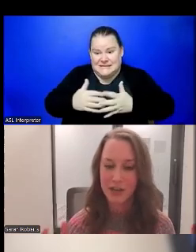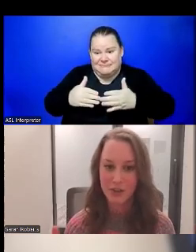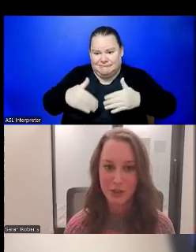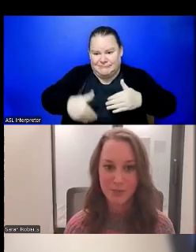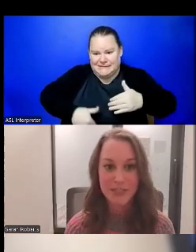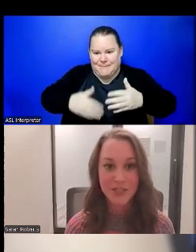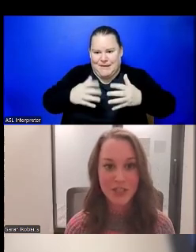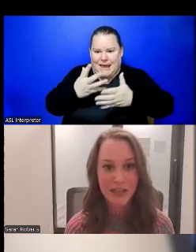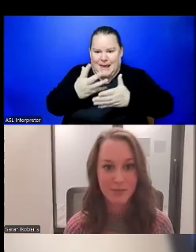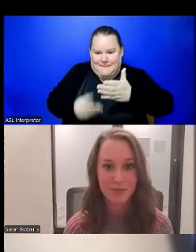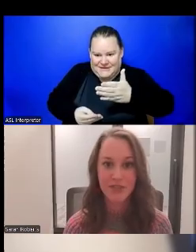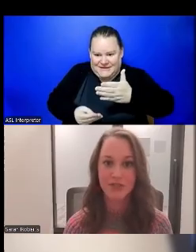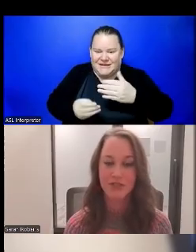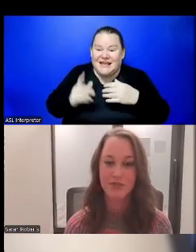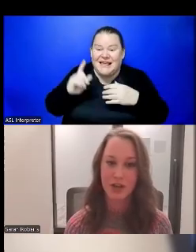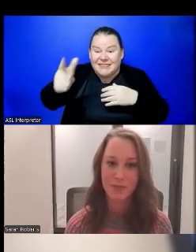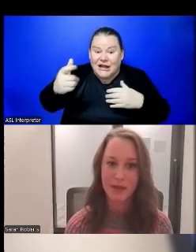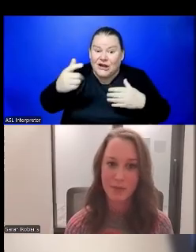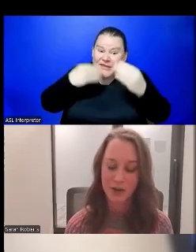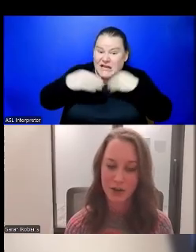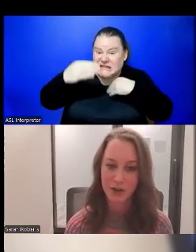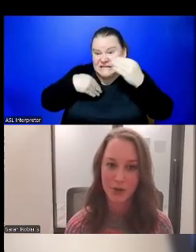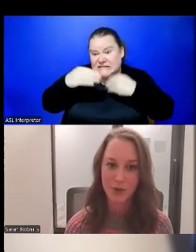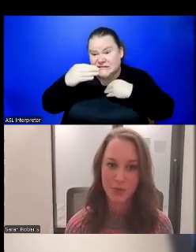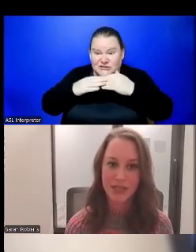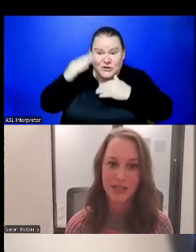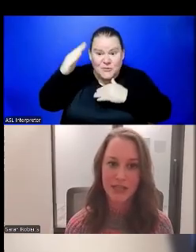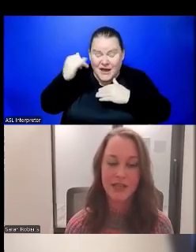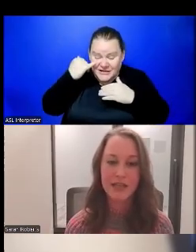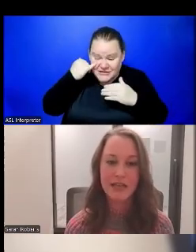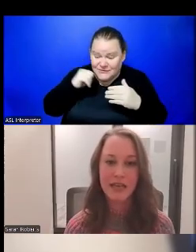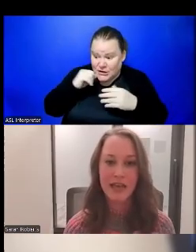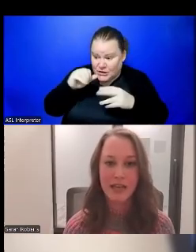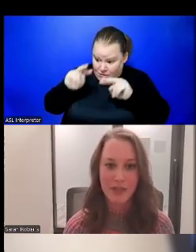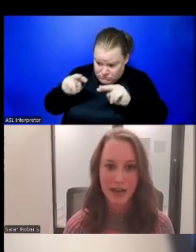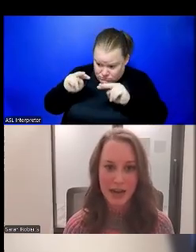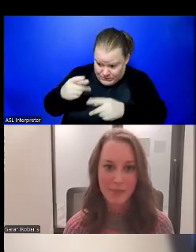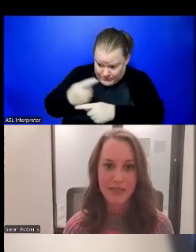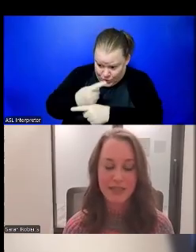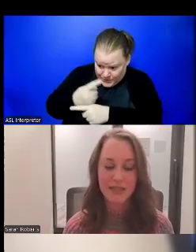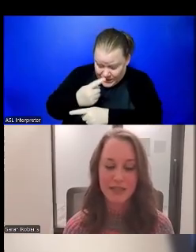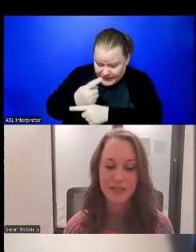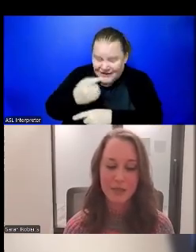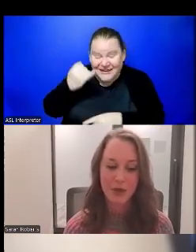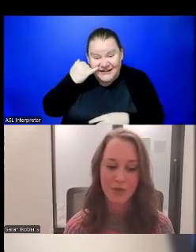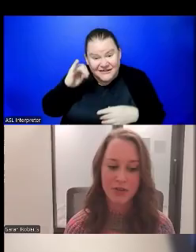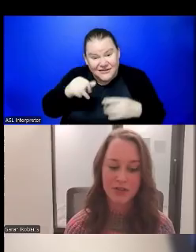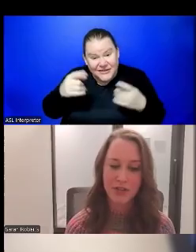very large binge eating episodes if they're not being monitored appropriately. And if that happens, and the stomach wall is